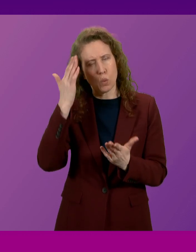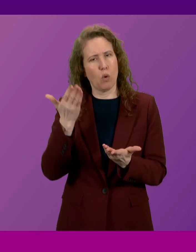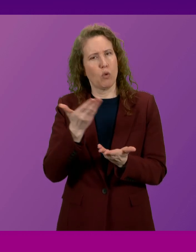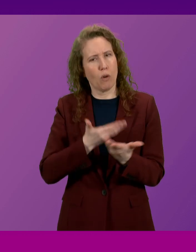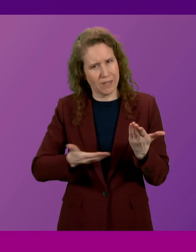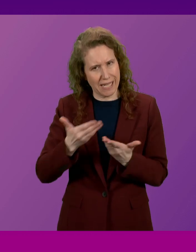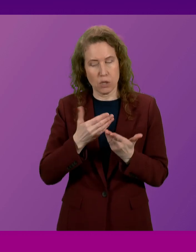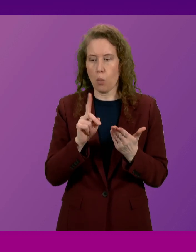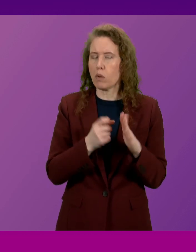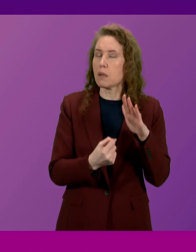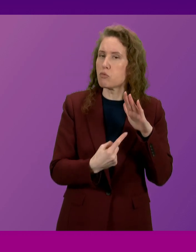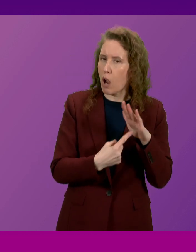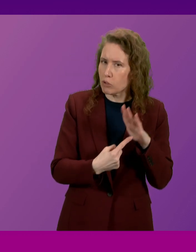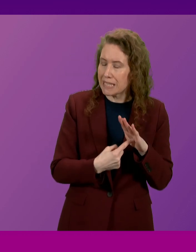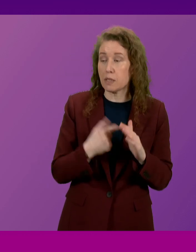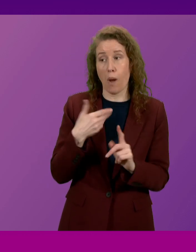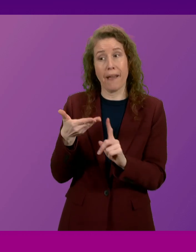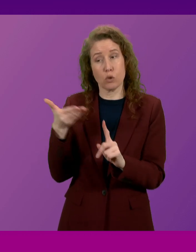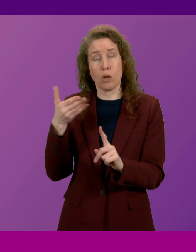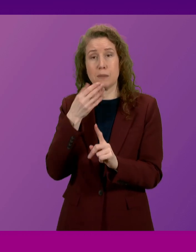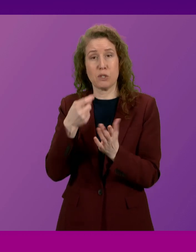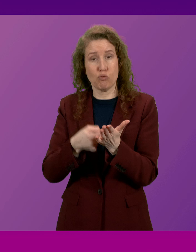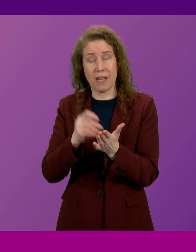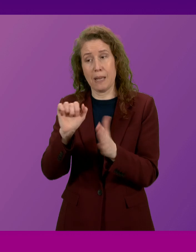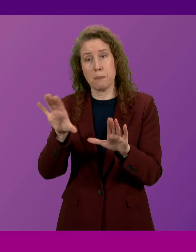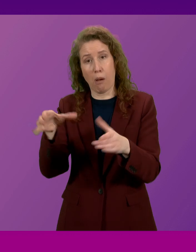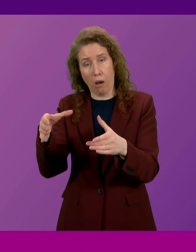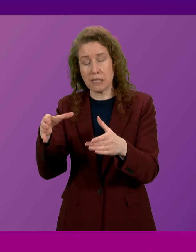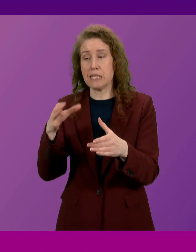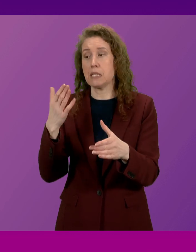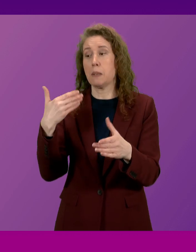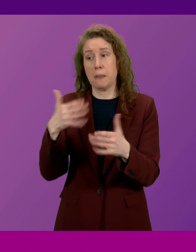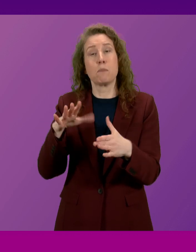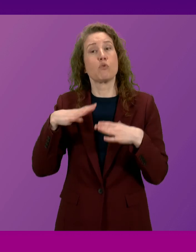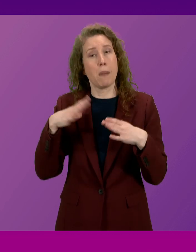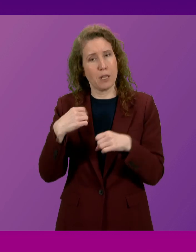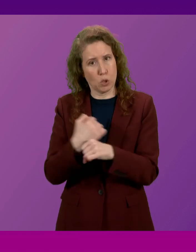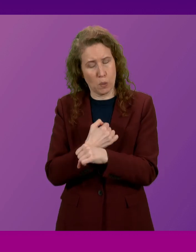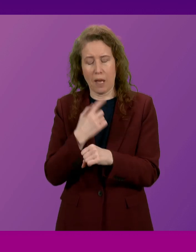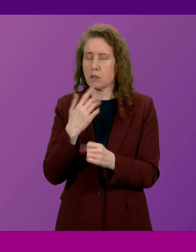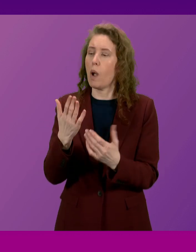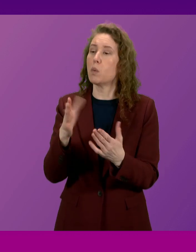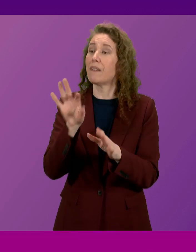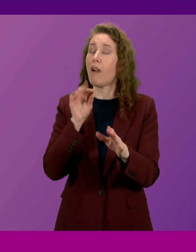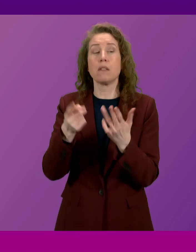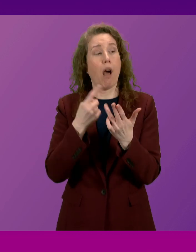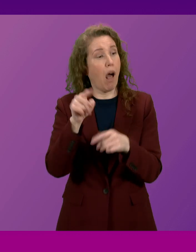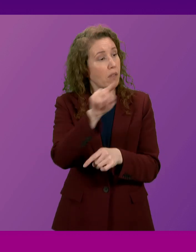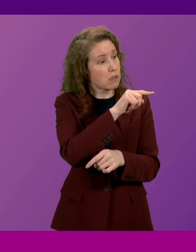about priorities. I acknowledge that Mr Rennie and his party have been prepared to do that, and I invite others in the Parliament to step up to the plate.